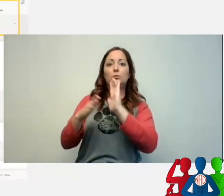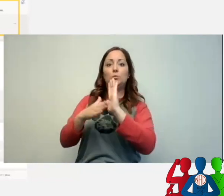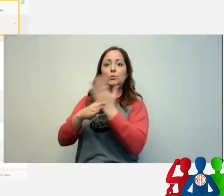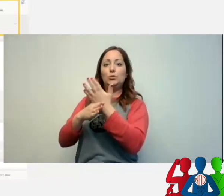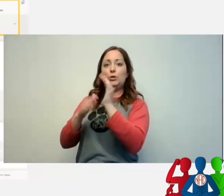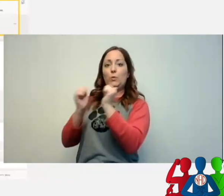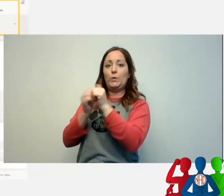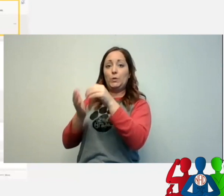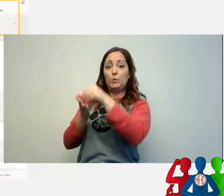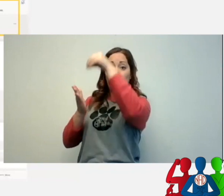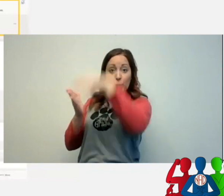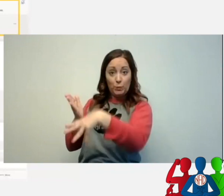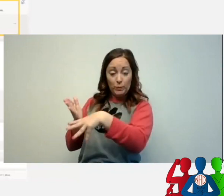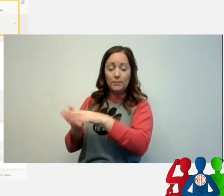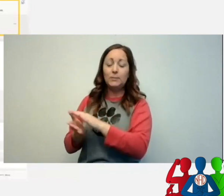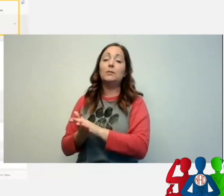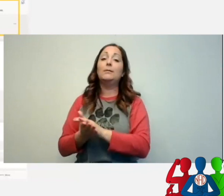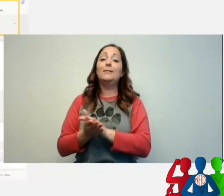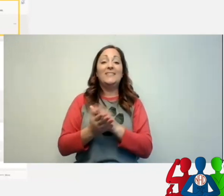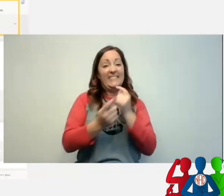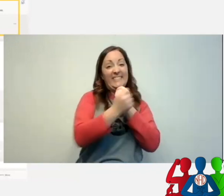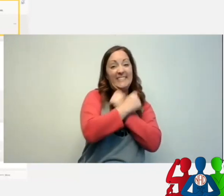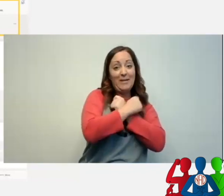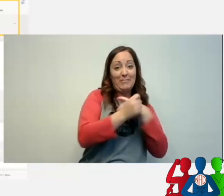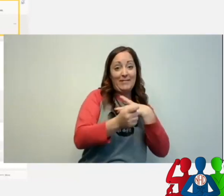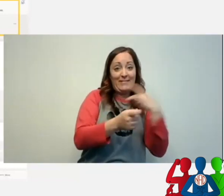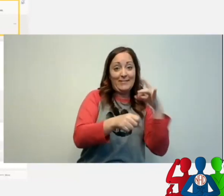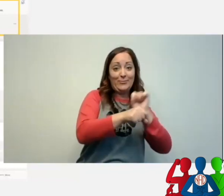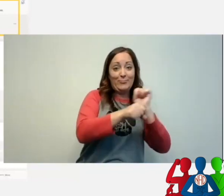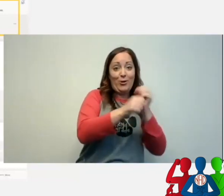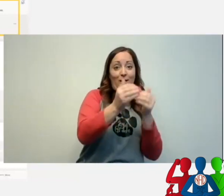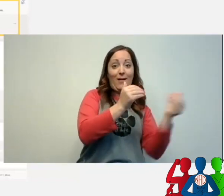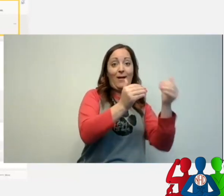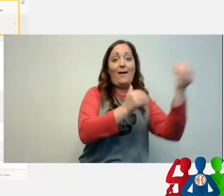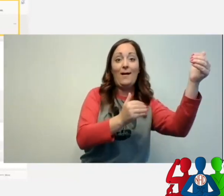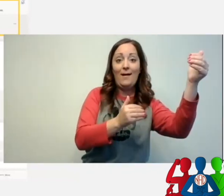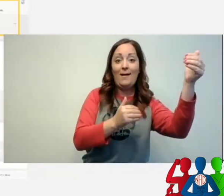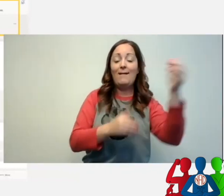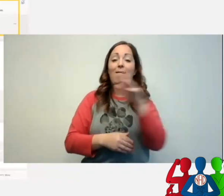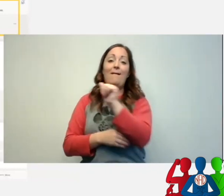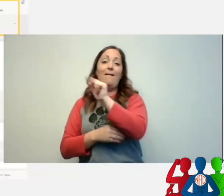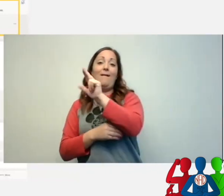Austin and I created the PowerPoints so that we would share them with our students.